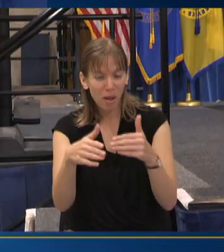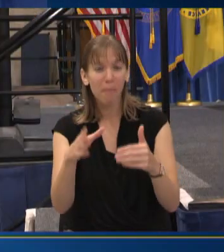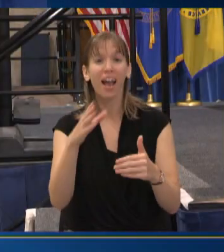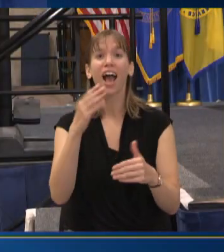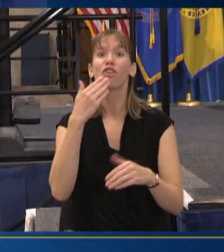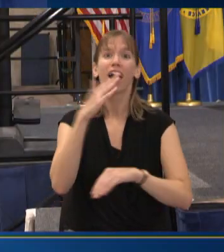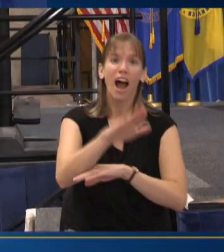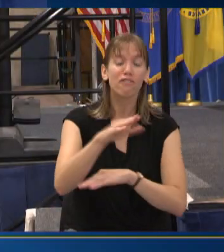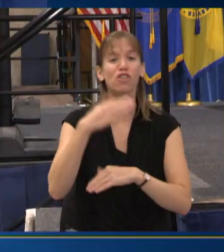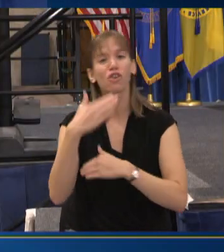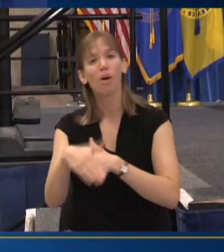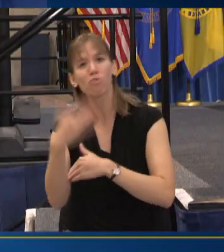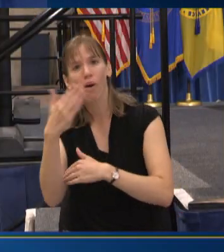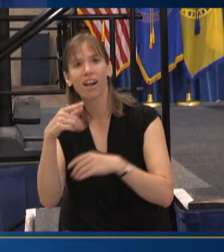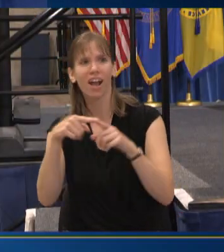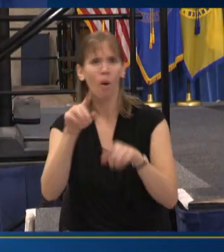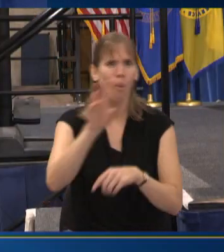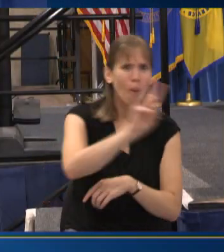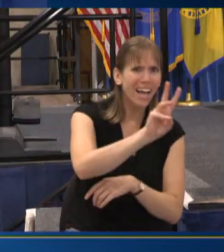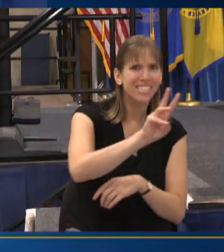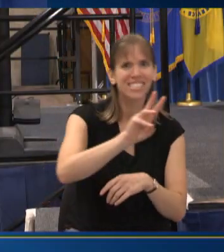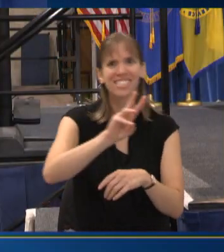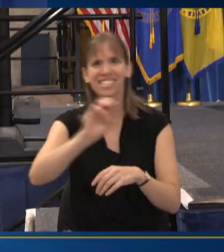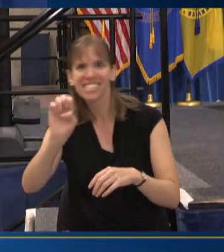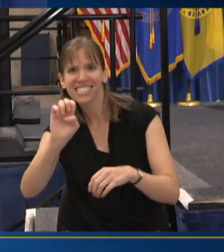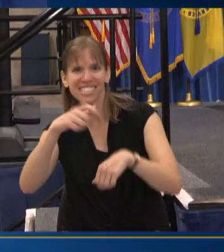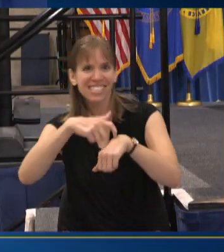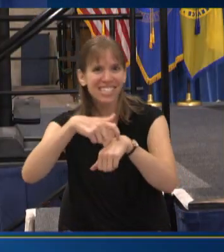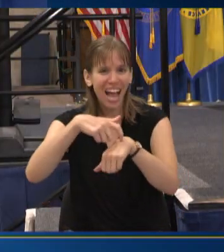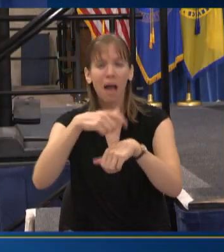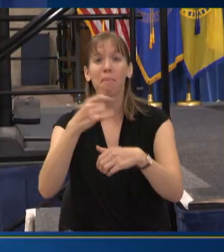of you in Western time zones for those of you who are joining us virtually.